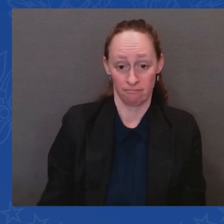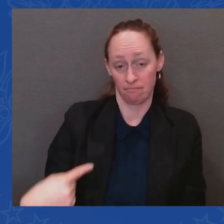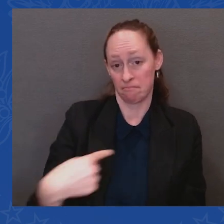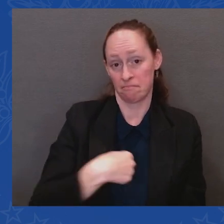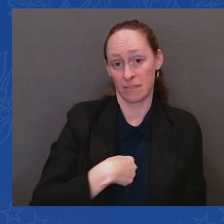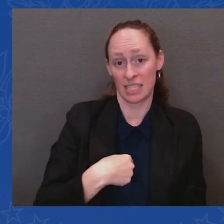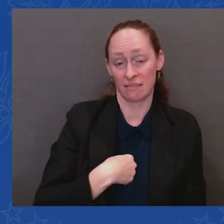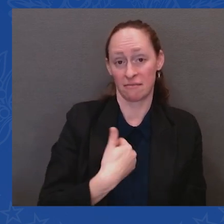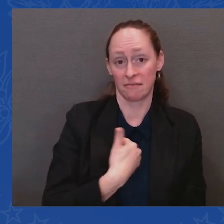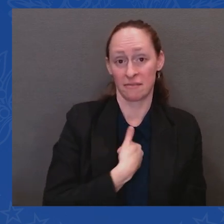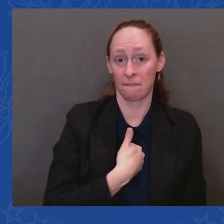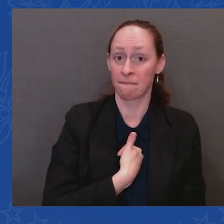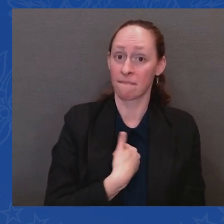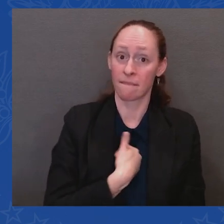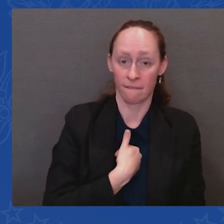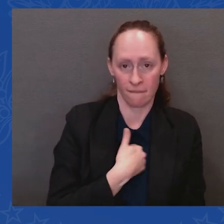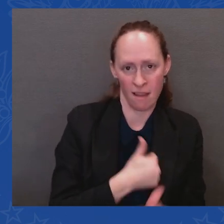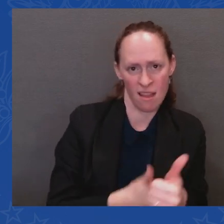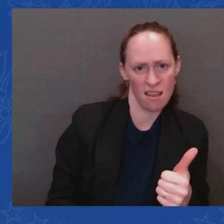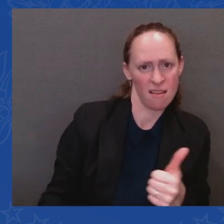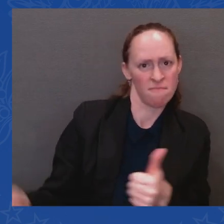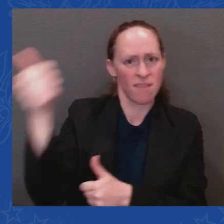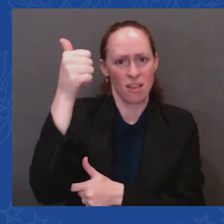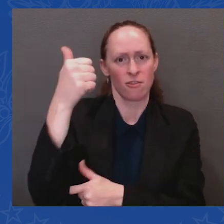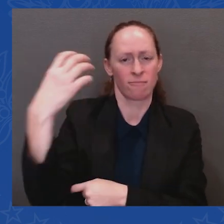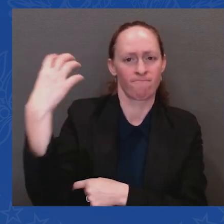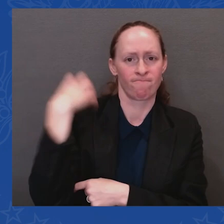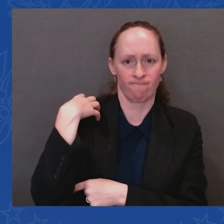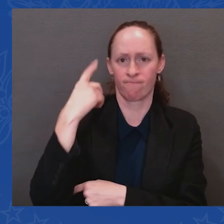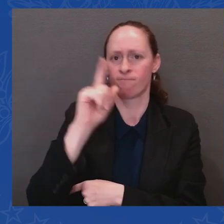As a father of a son who served, I have no greater privilege.